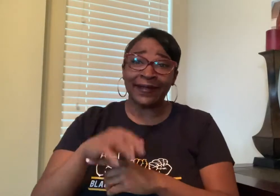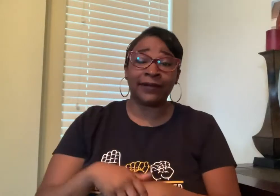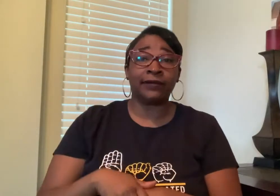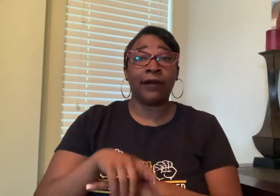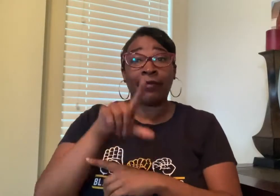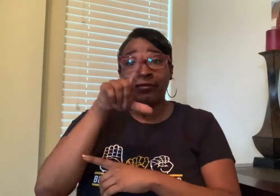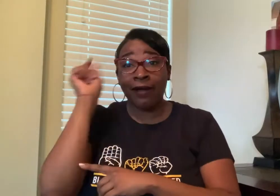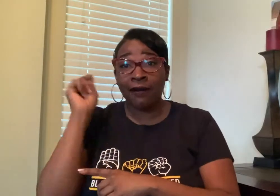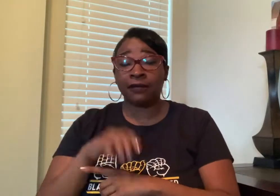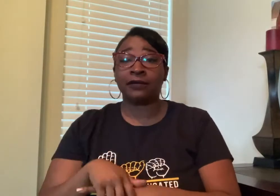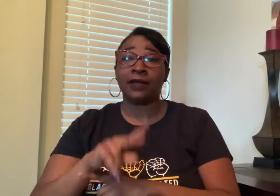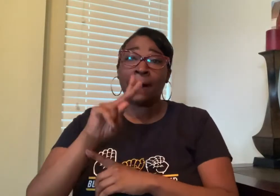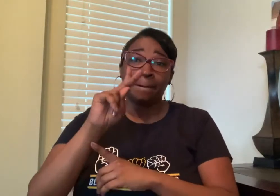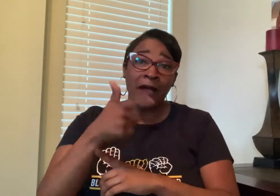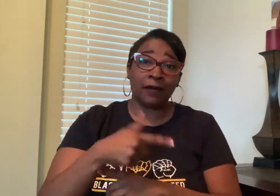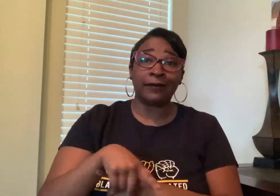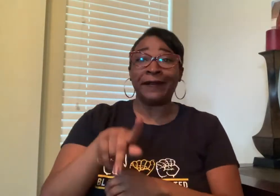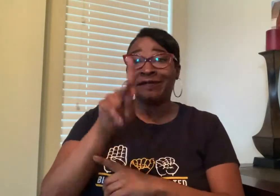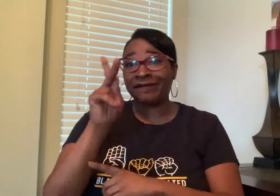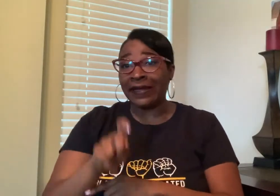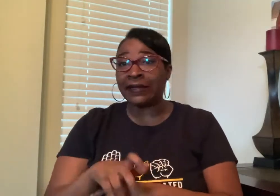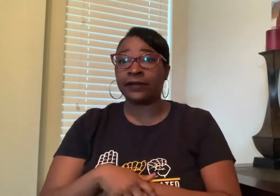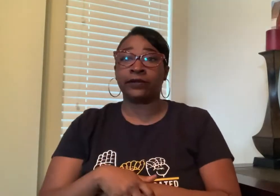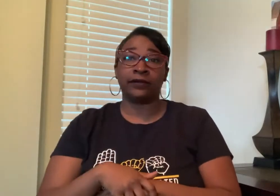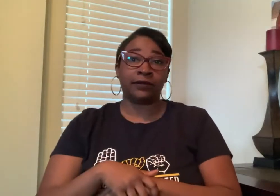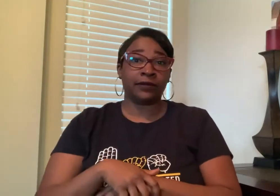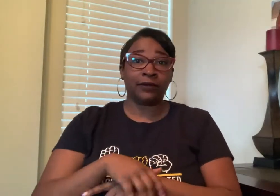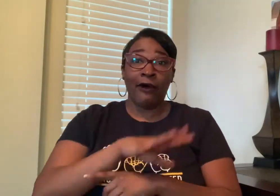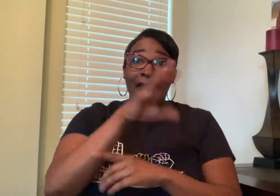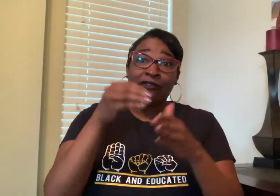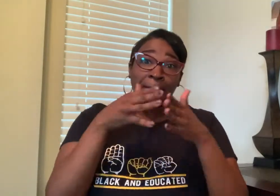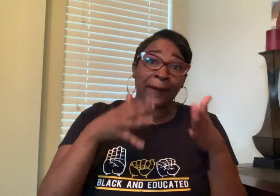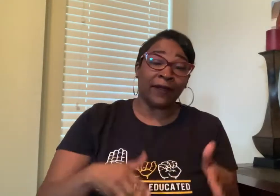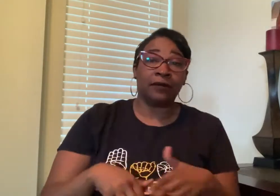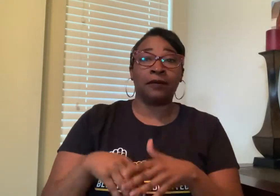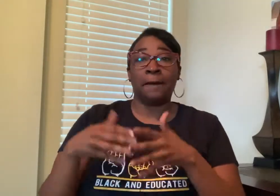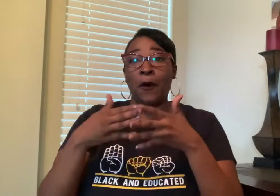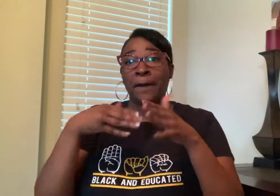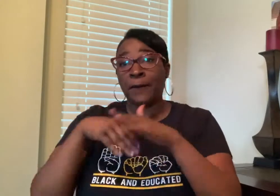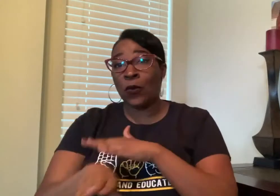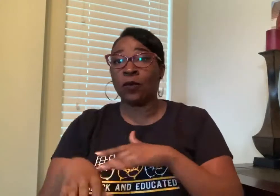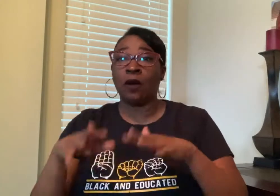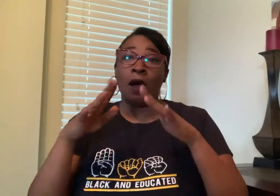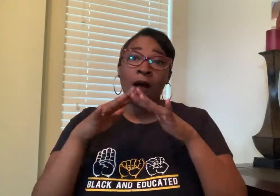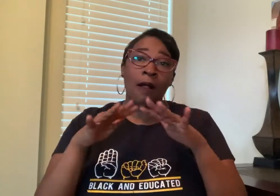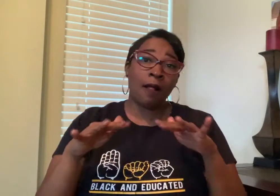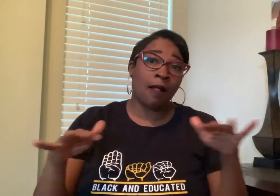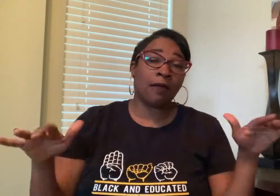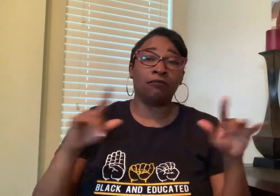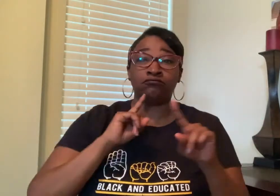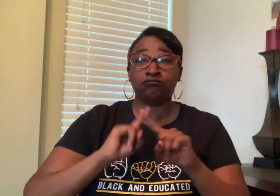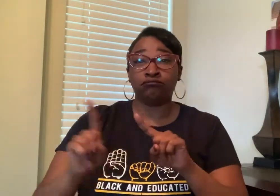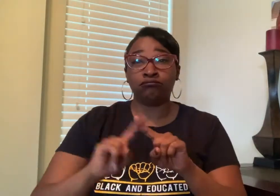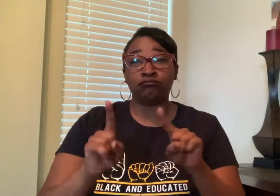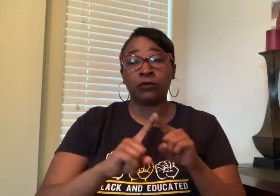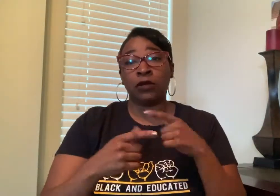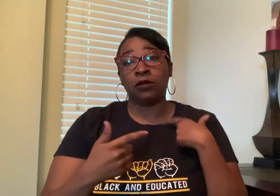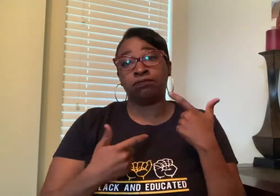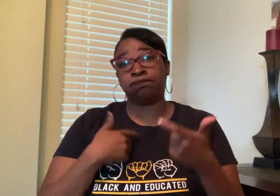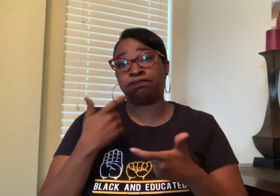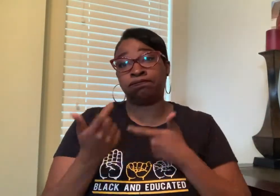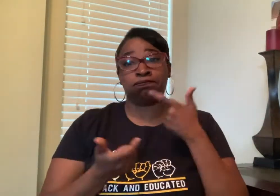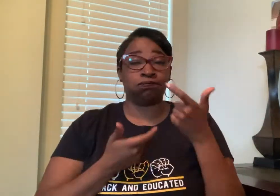Kappa Gamma, Phi Kappa Zeta, African- American, American-born.